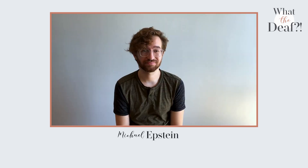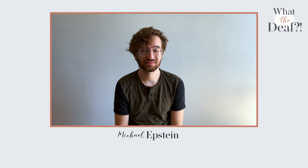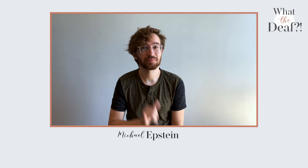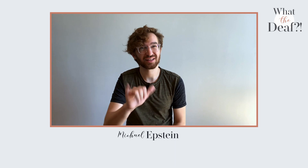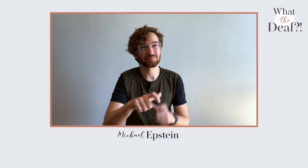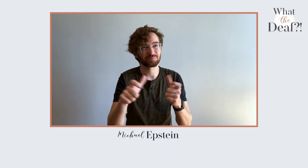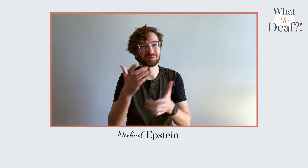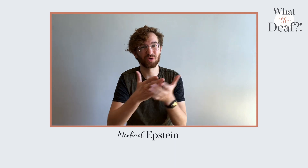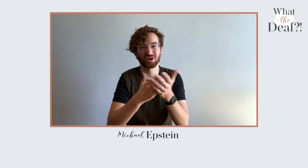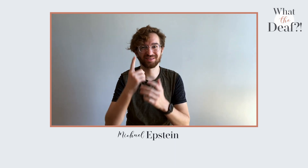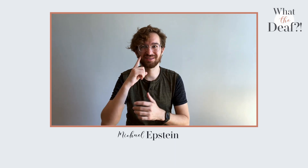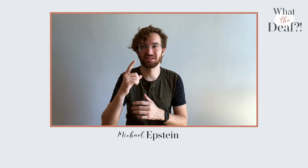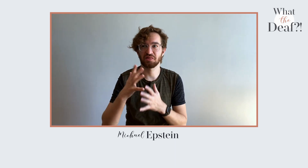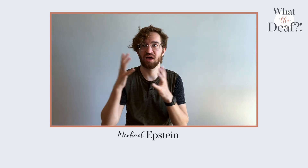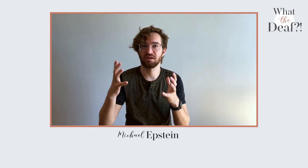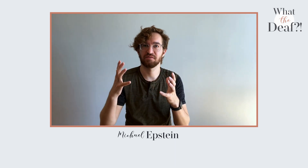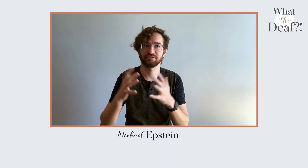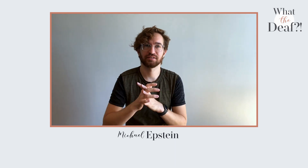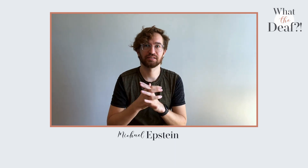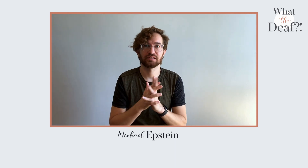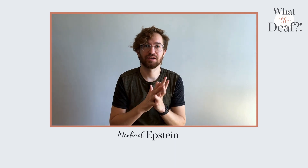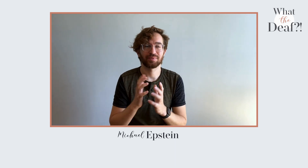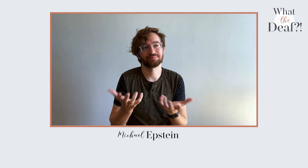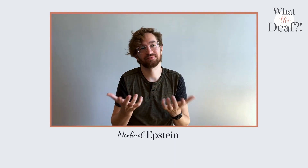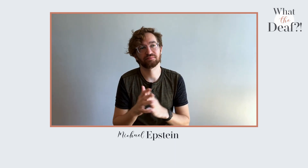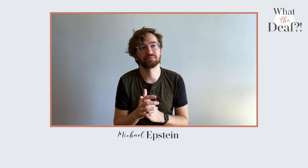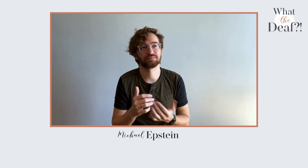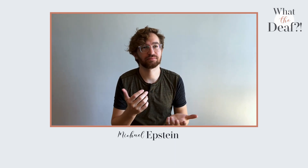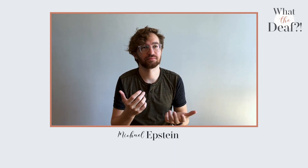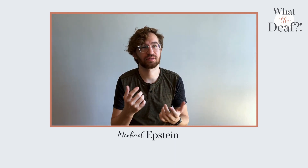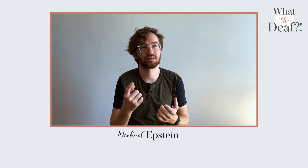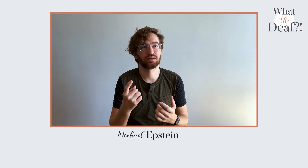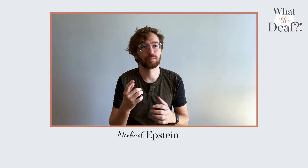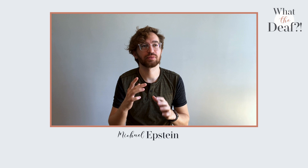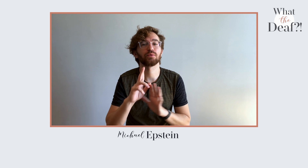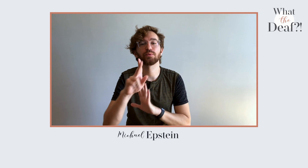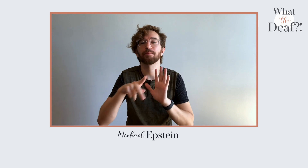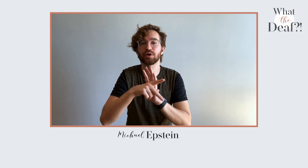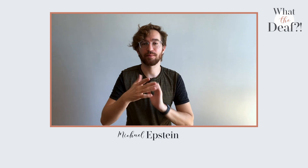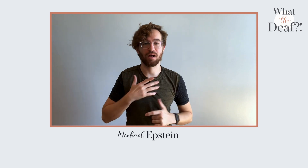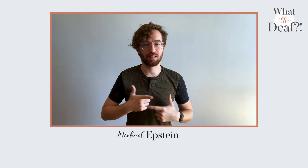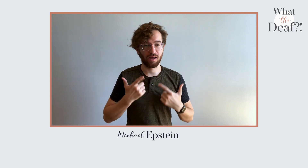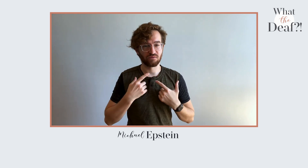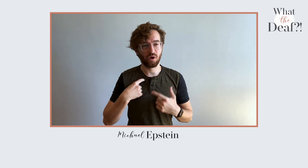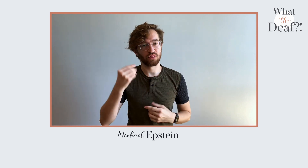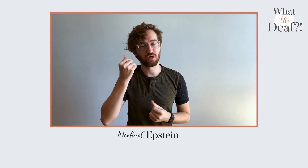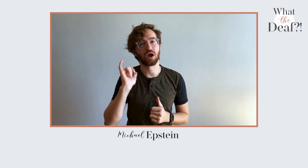But I think that that's a really big part of this. You know, there was a period in my life where I thought,